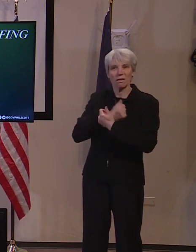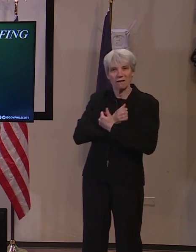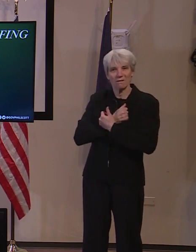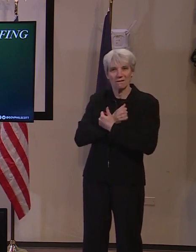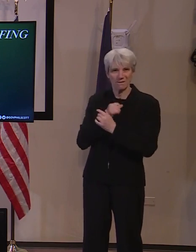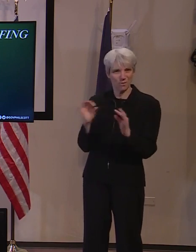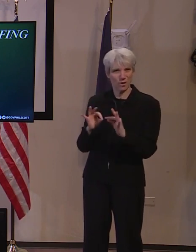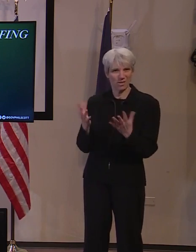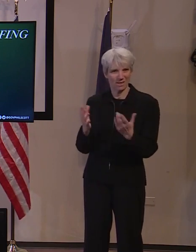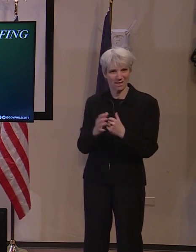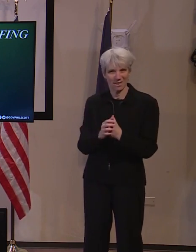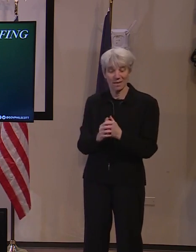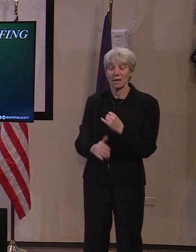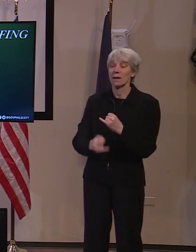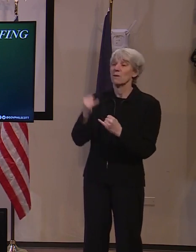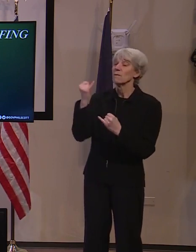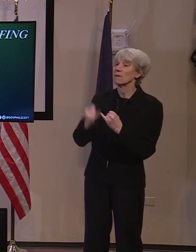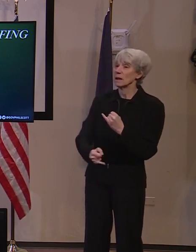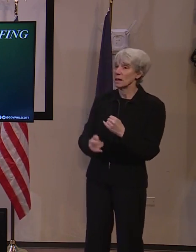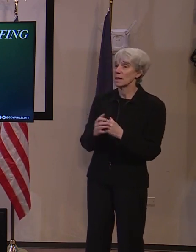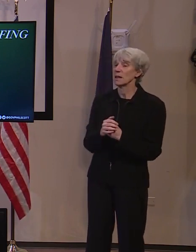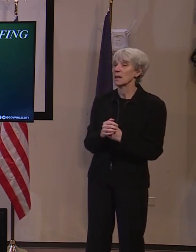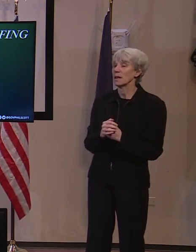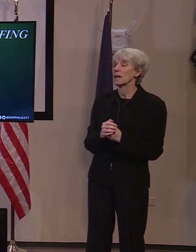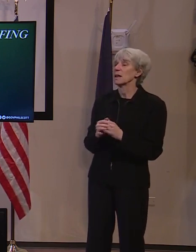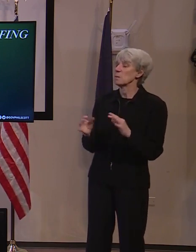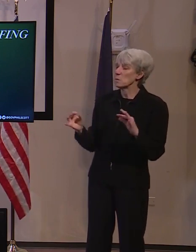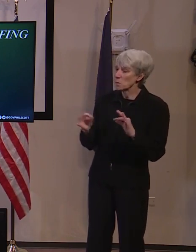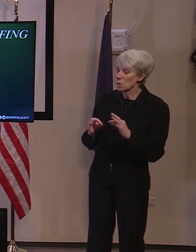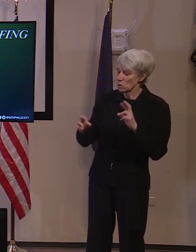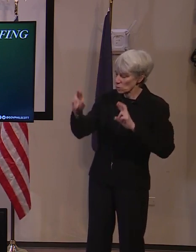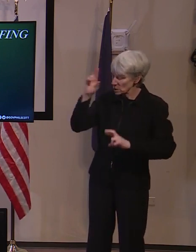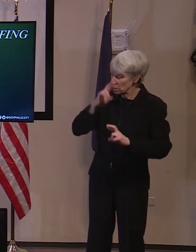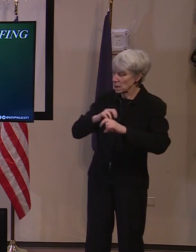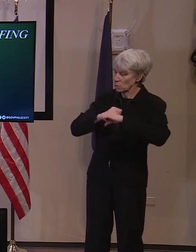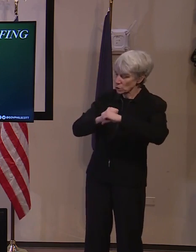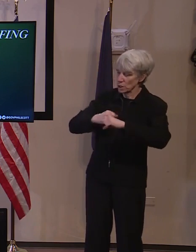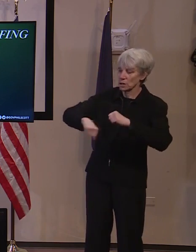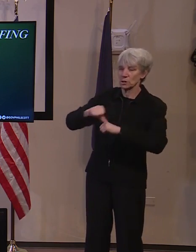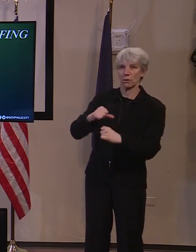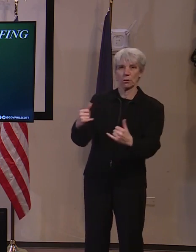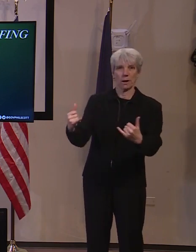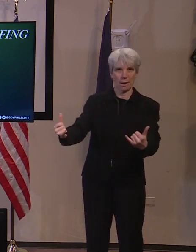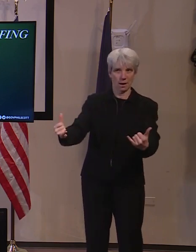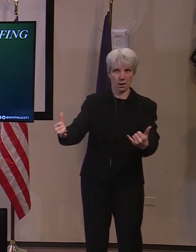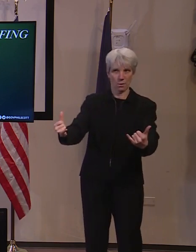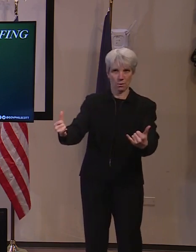in closing. We need to respect and protect one another right now. Respect